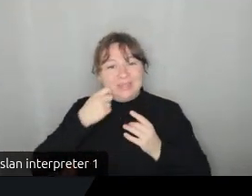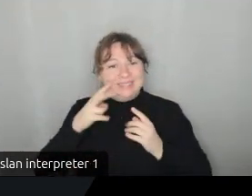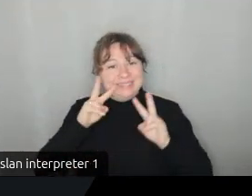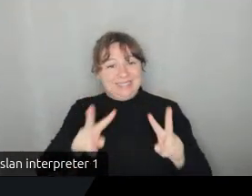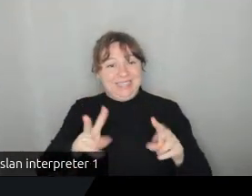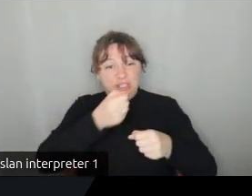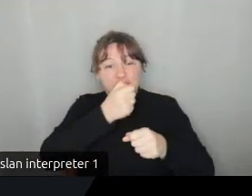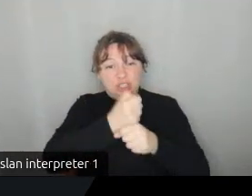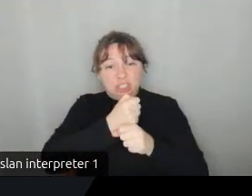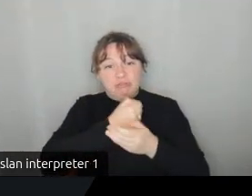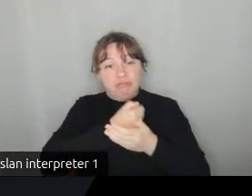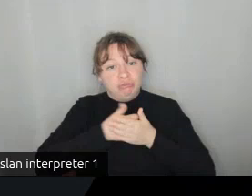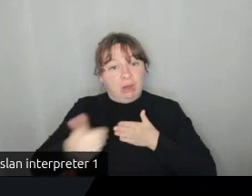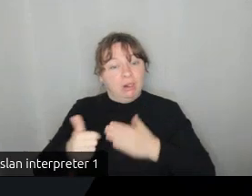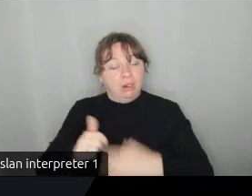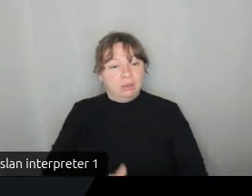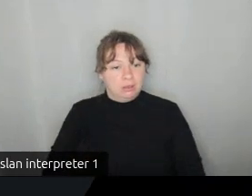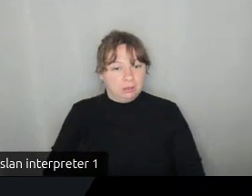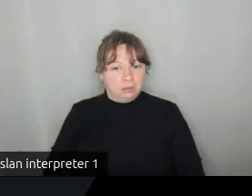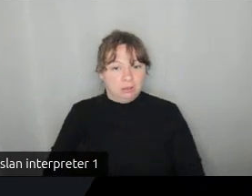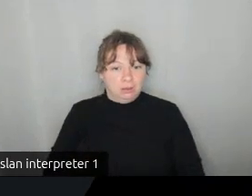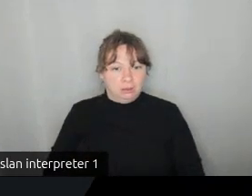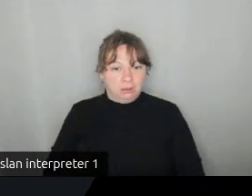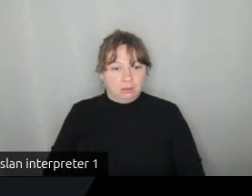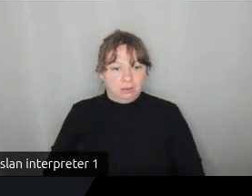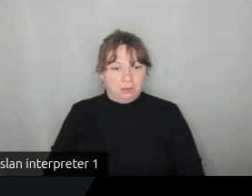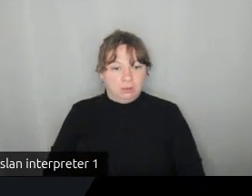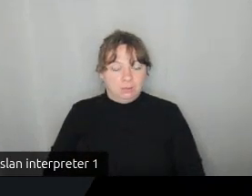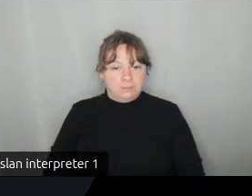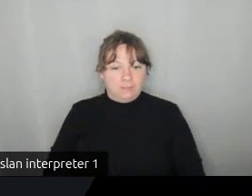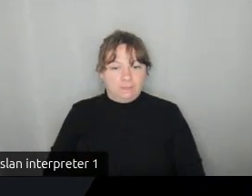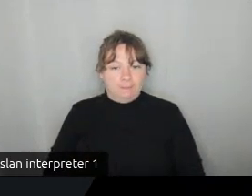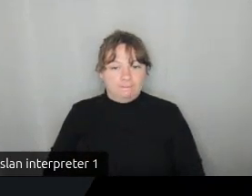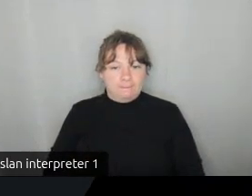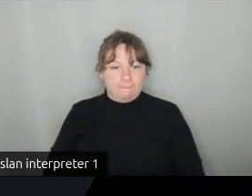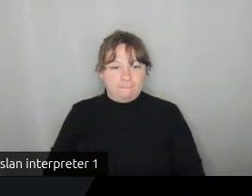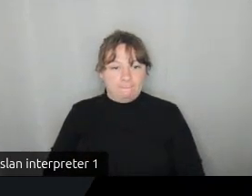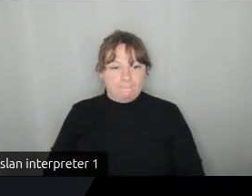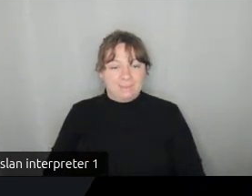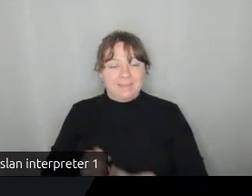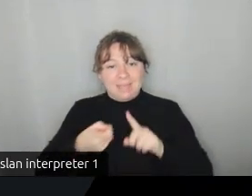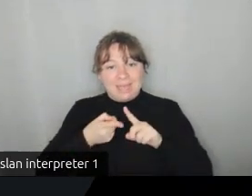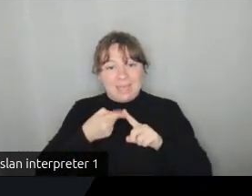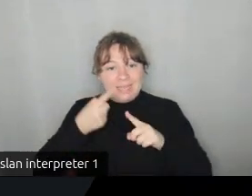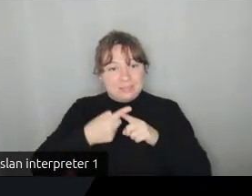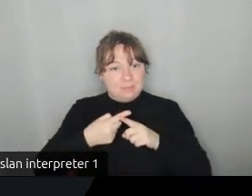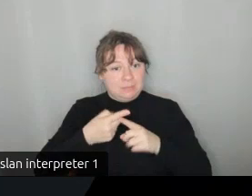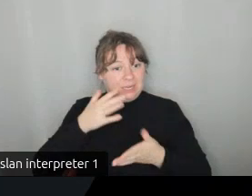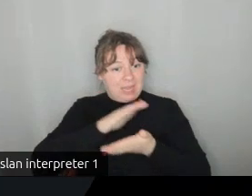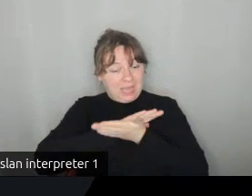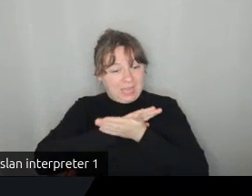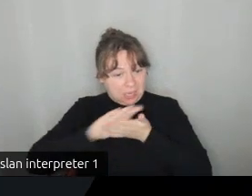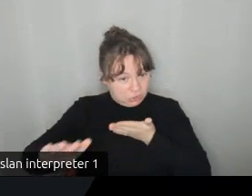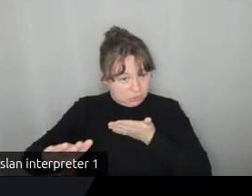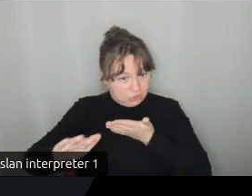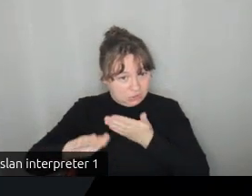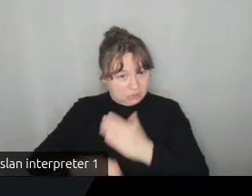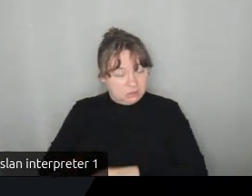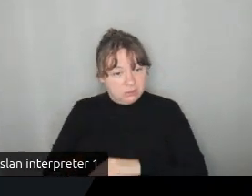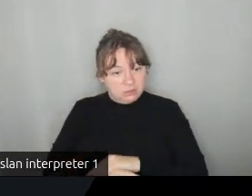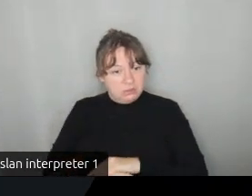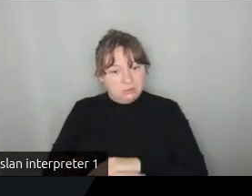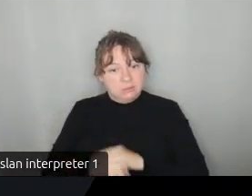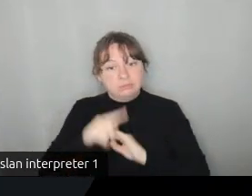very wordy but they're quite good in relation to exception H. Um that one is used also. Now you can